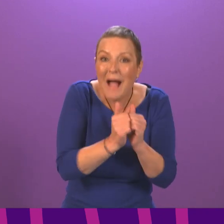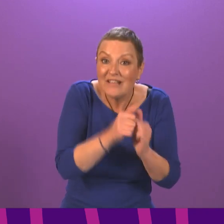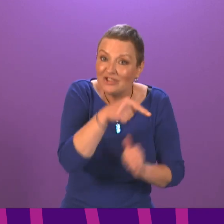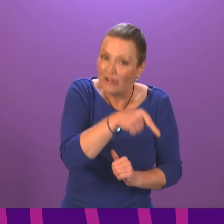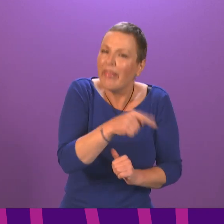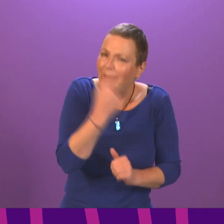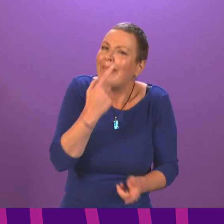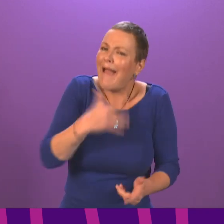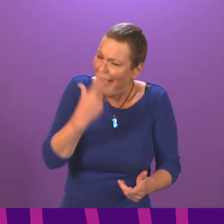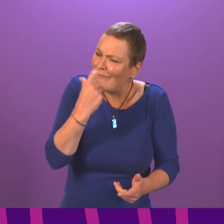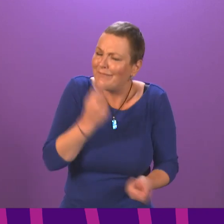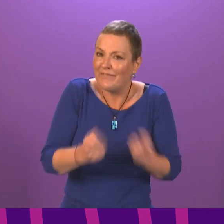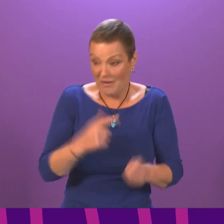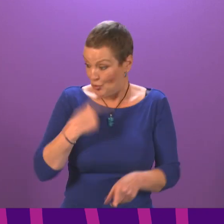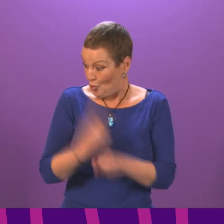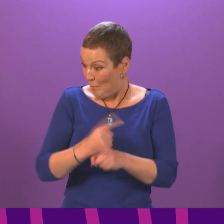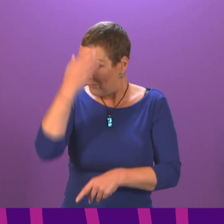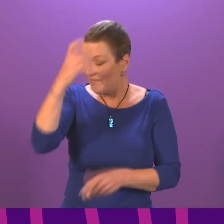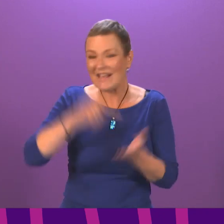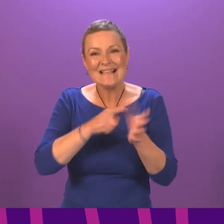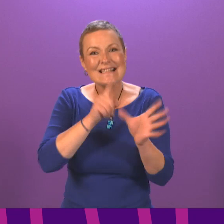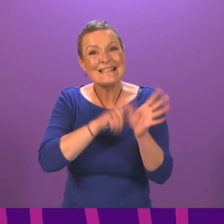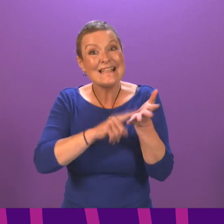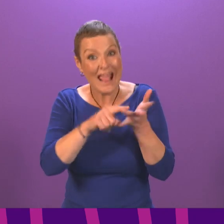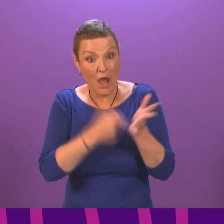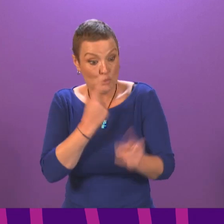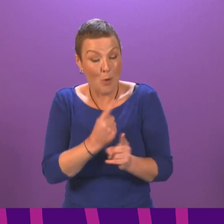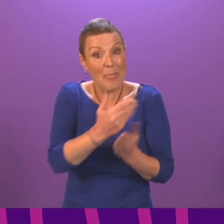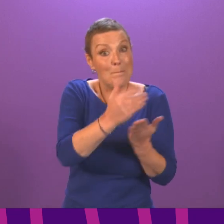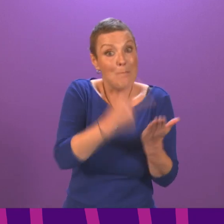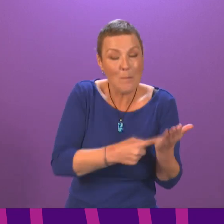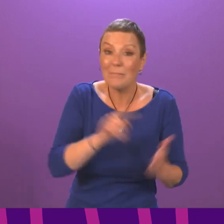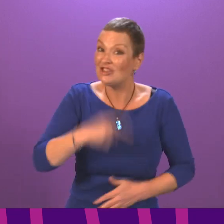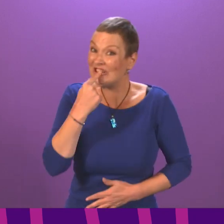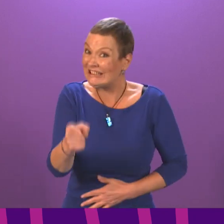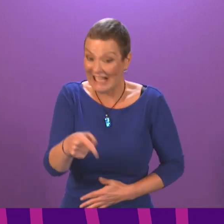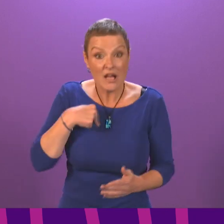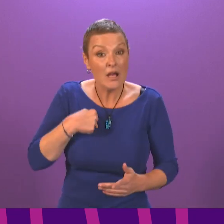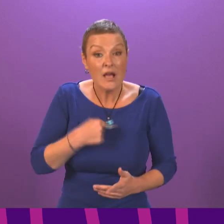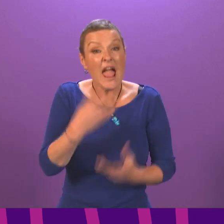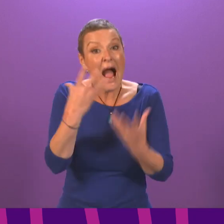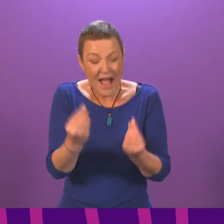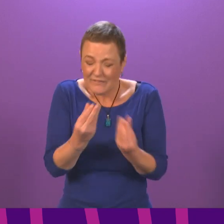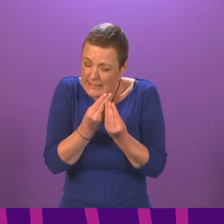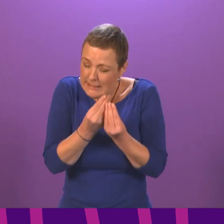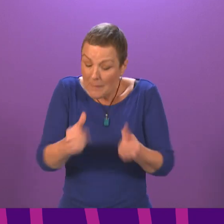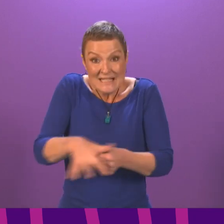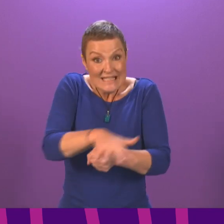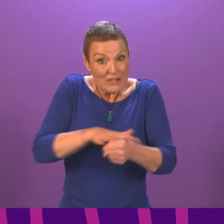Jackie Taylor. When she referred to the policy, she said that “There are situations ... where this may simply not be possible”